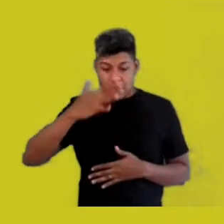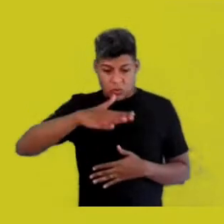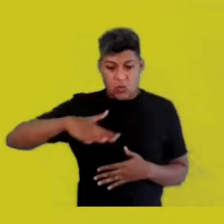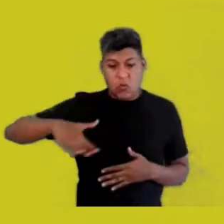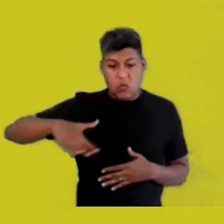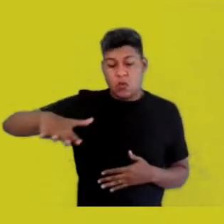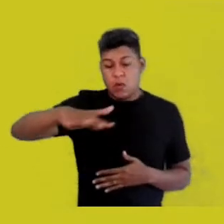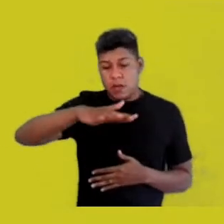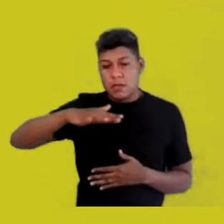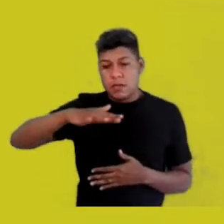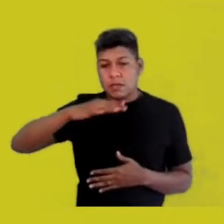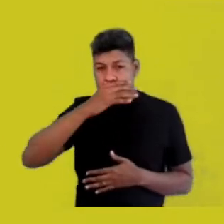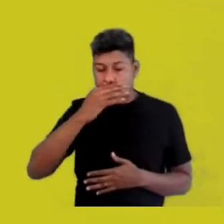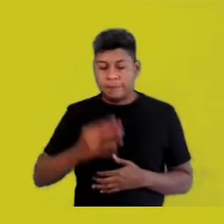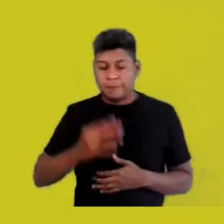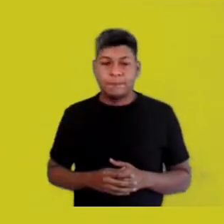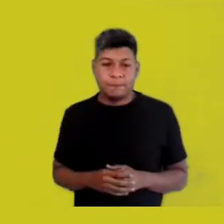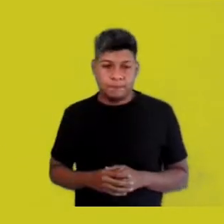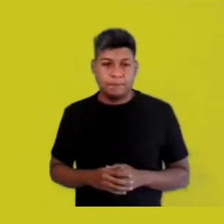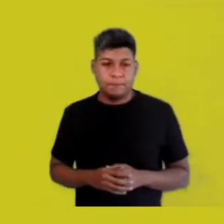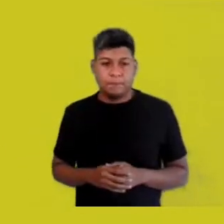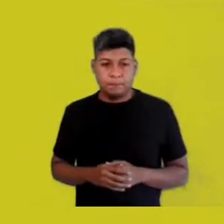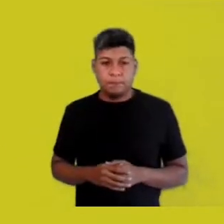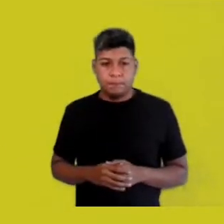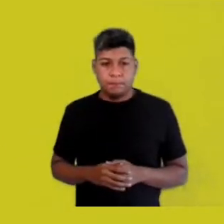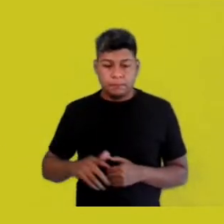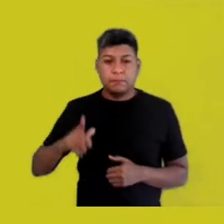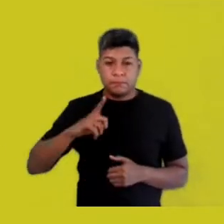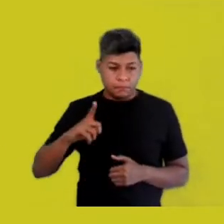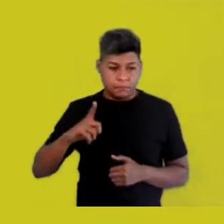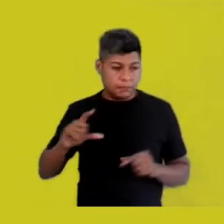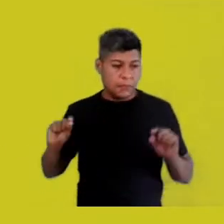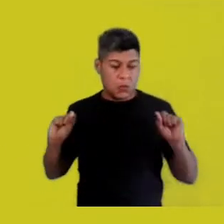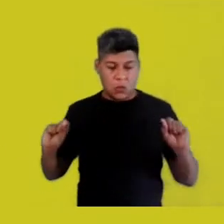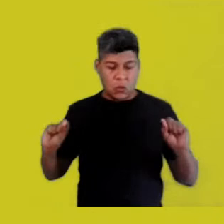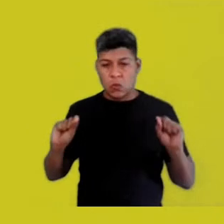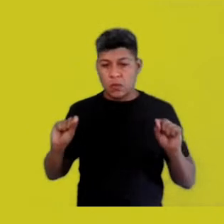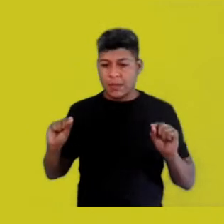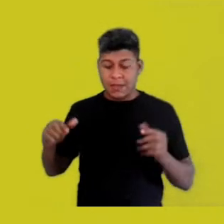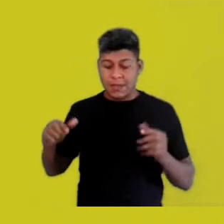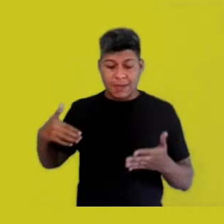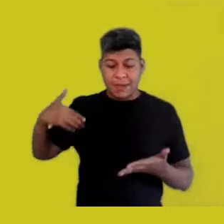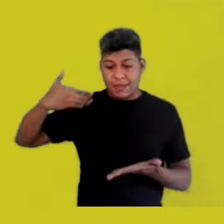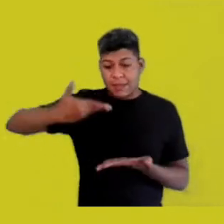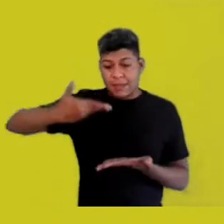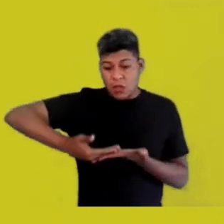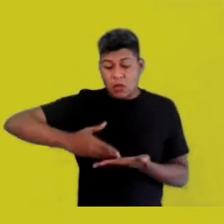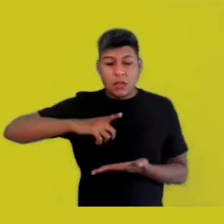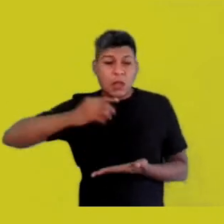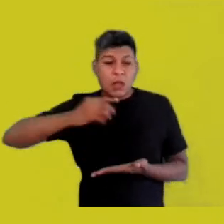who had and still has today the opportunity to connect